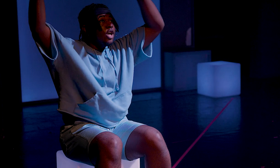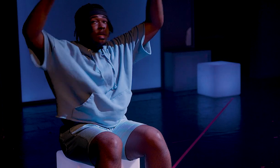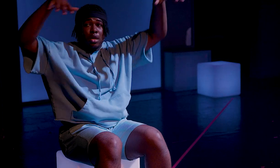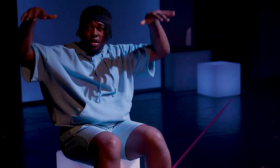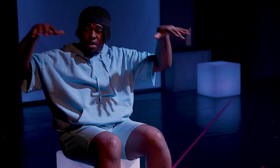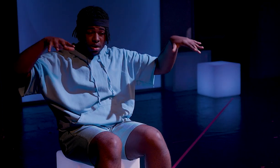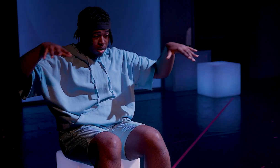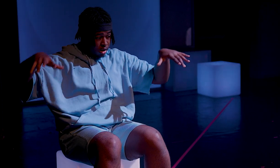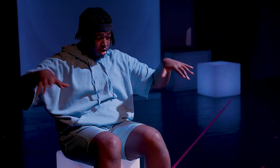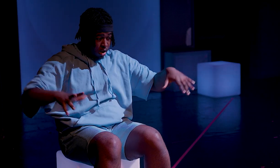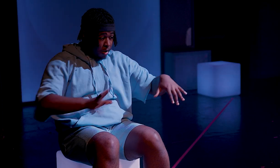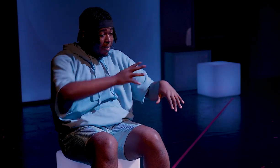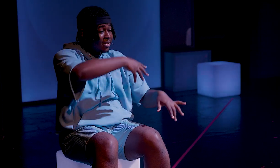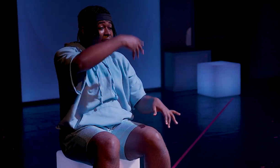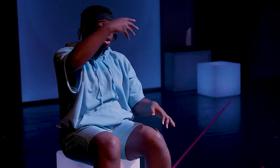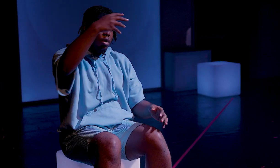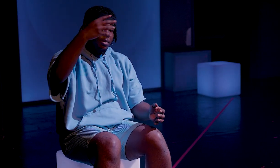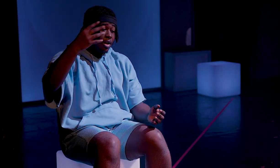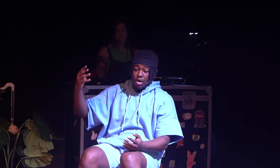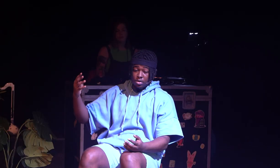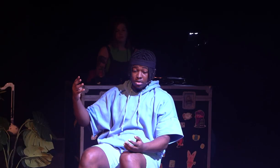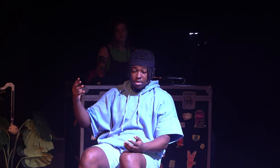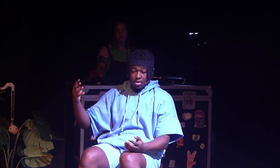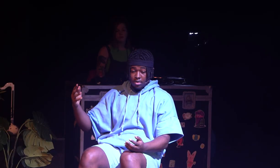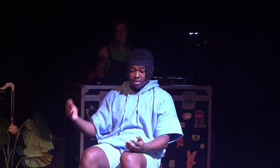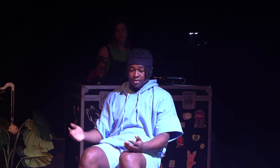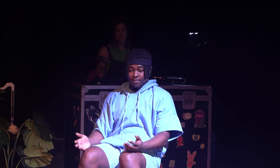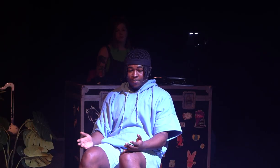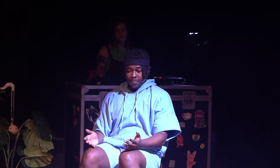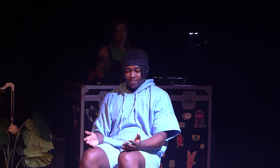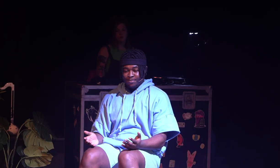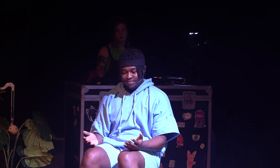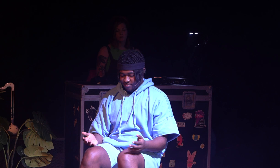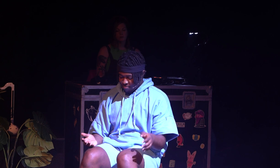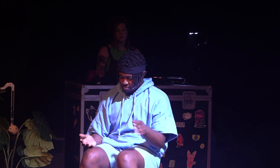Monster Jelly, by Sasha McCloud.